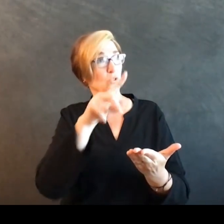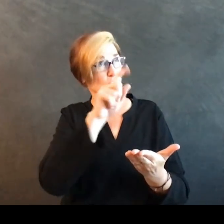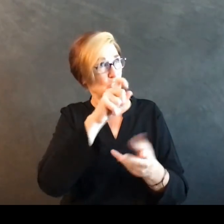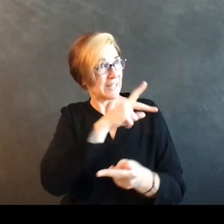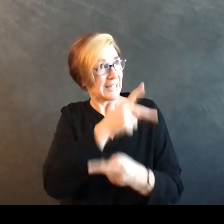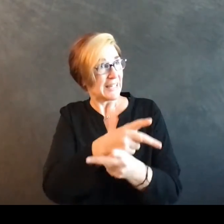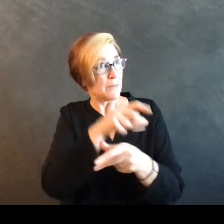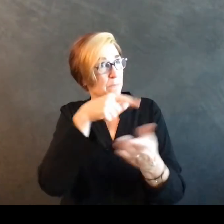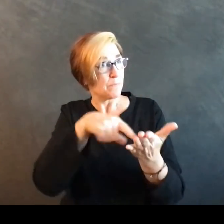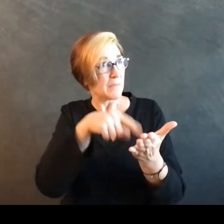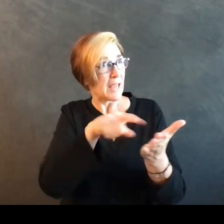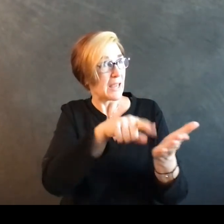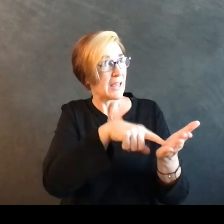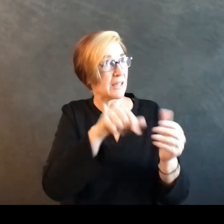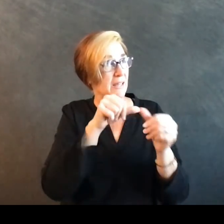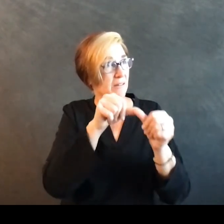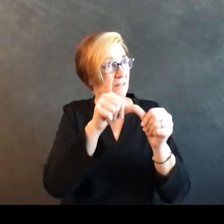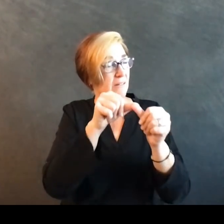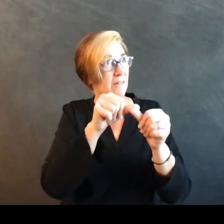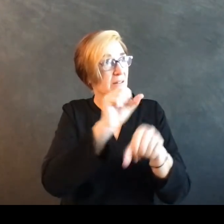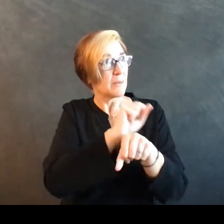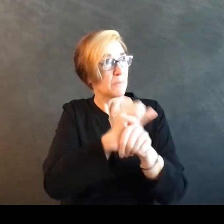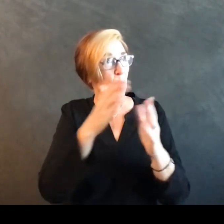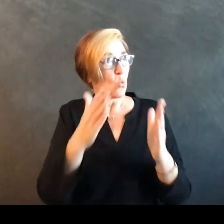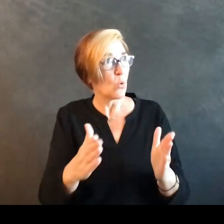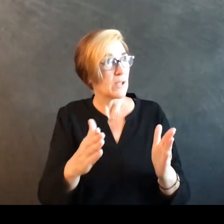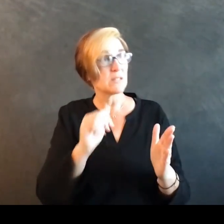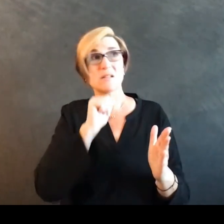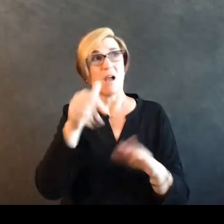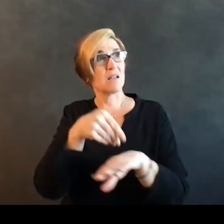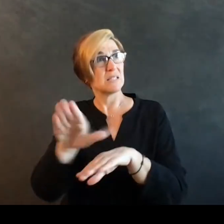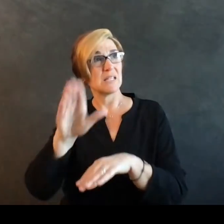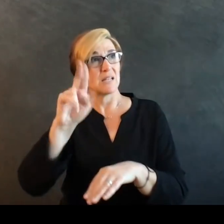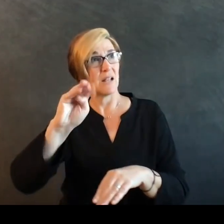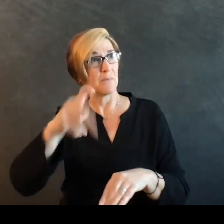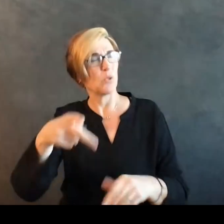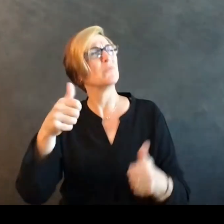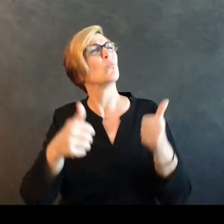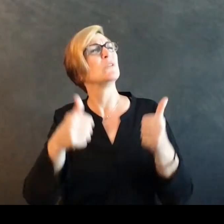well the incentive that you have and we want American business to be kept intact